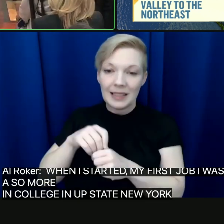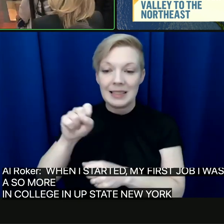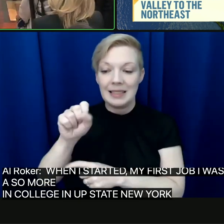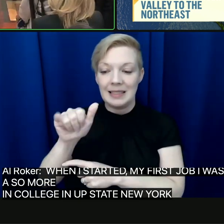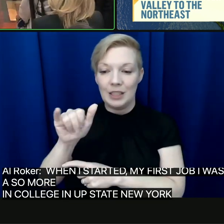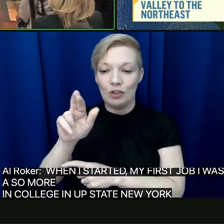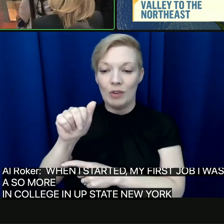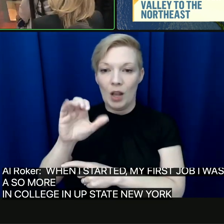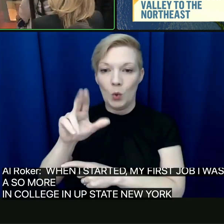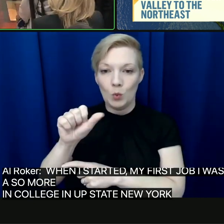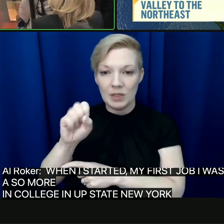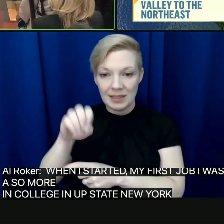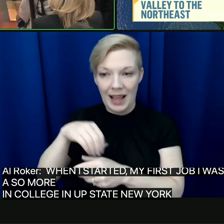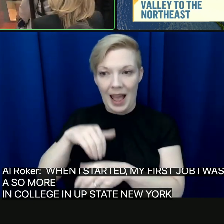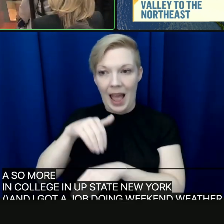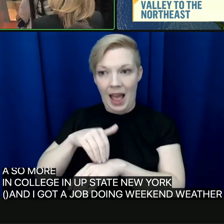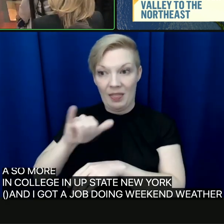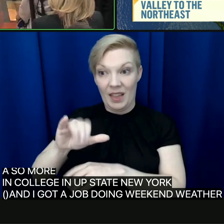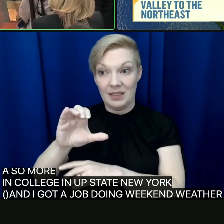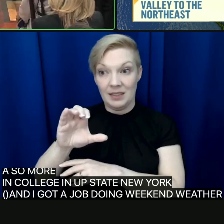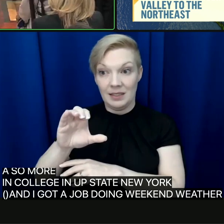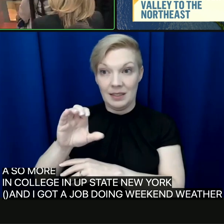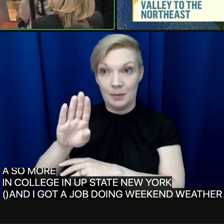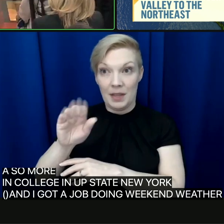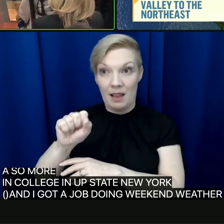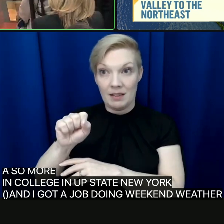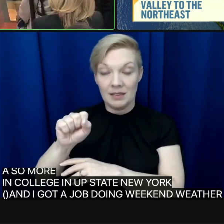at the CBS station. And we basically had.